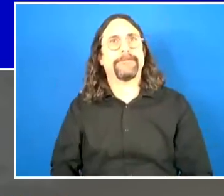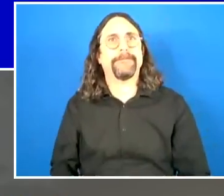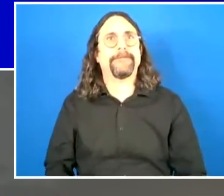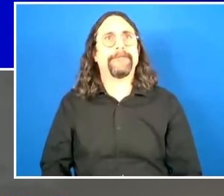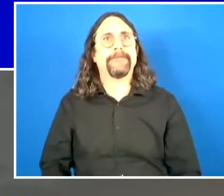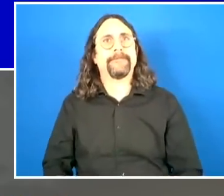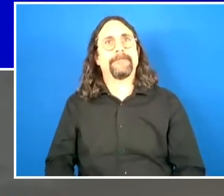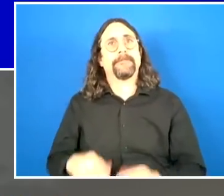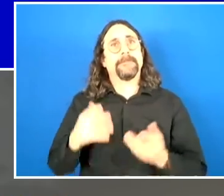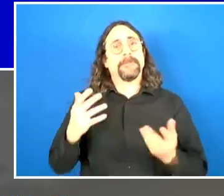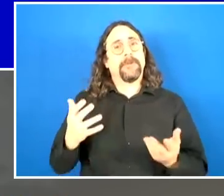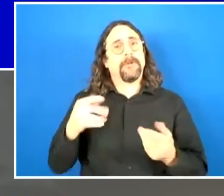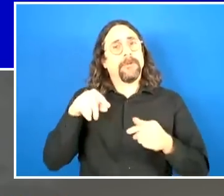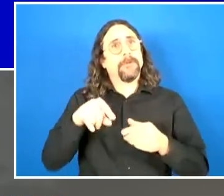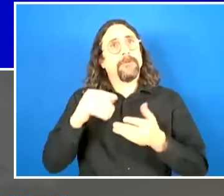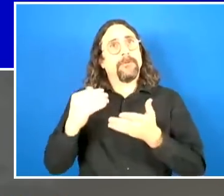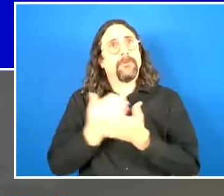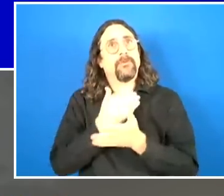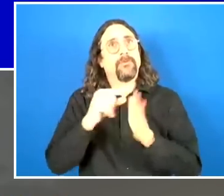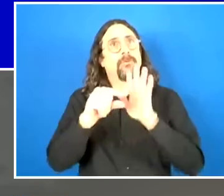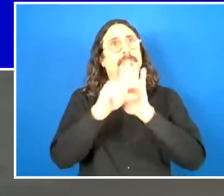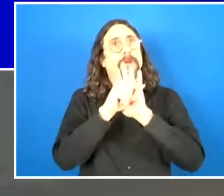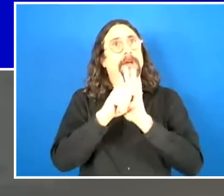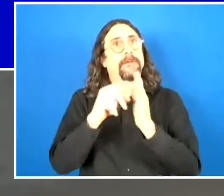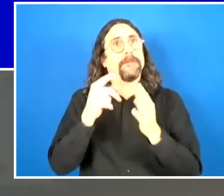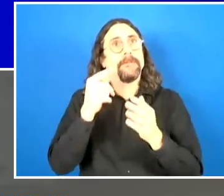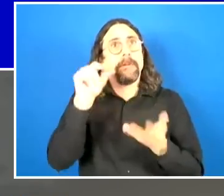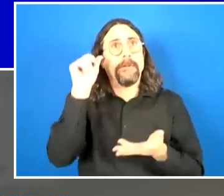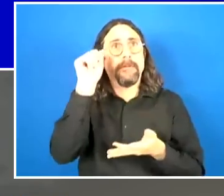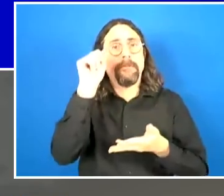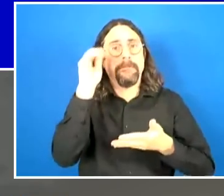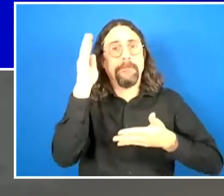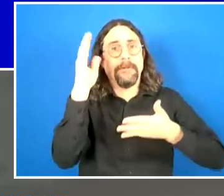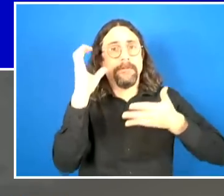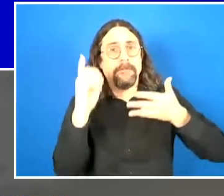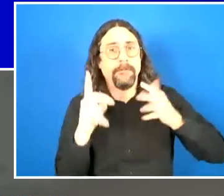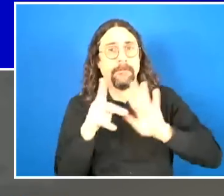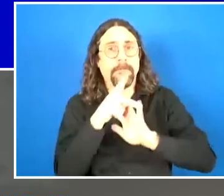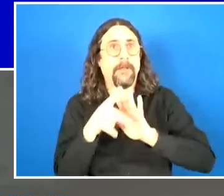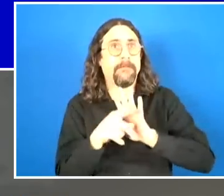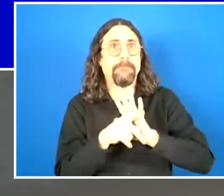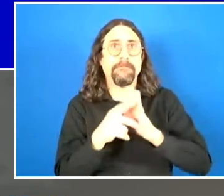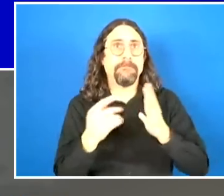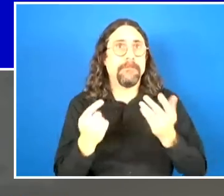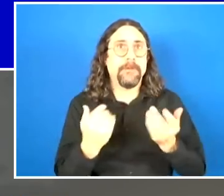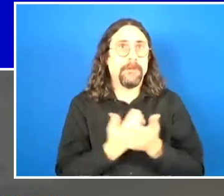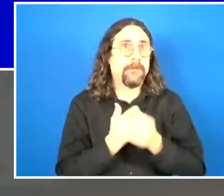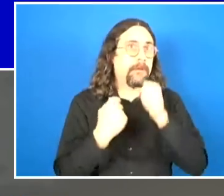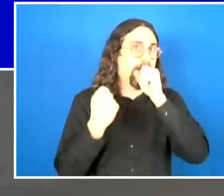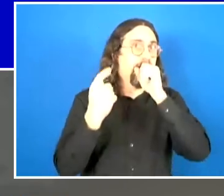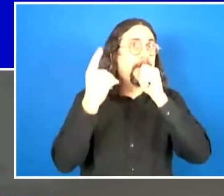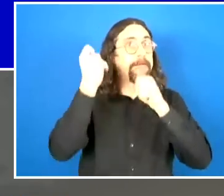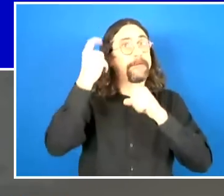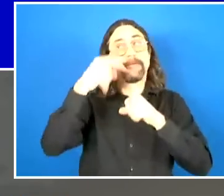FIRST OF ALL, WE MUST HELP OUR SENIORS GRADUATE. ANY SEINOR WHO CAN GRADUATE